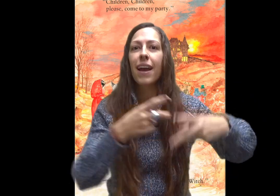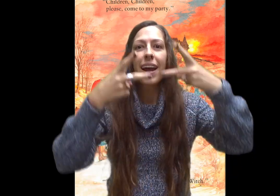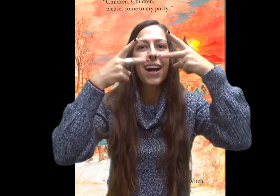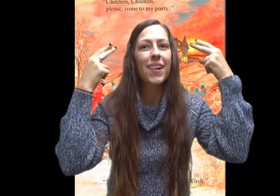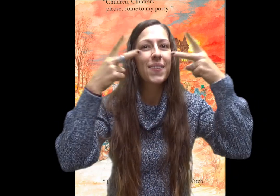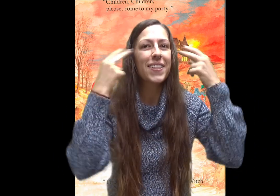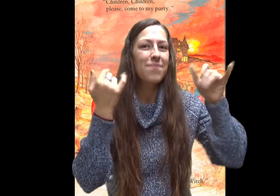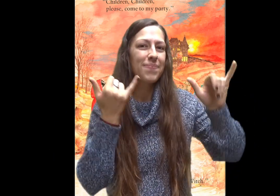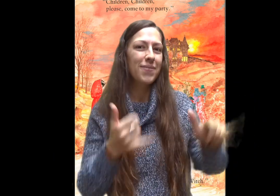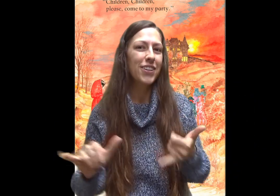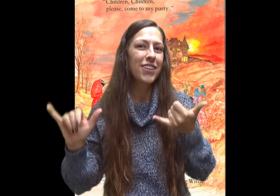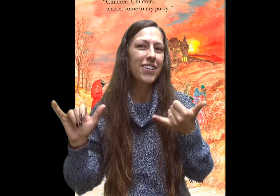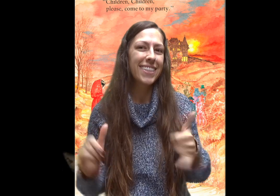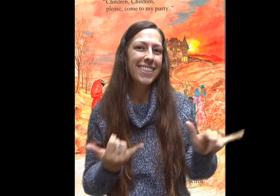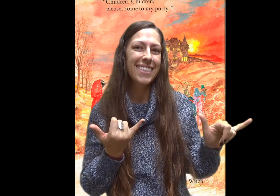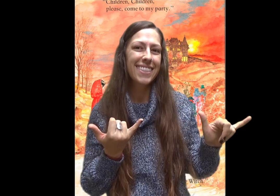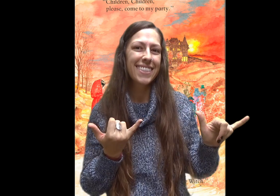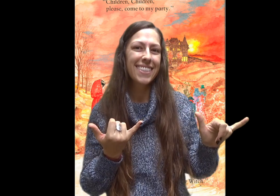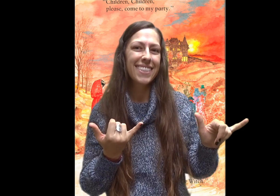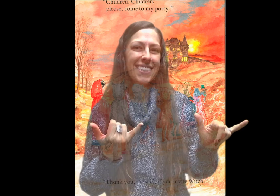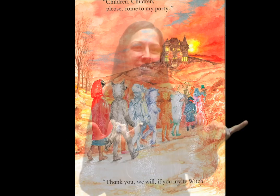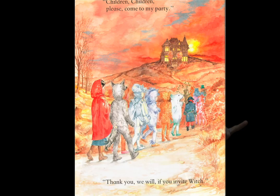It is Halloween Party!